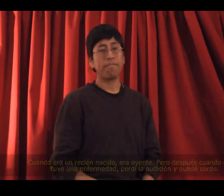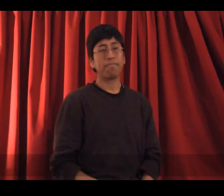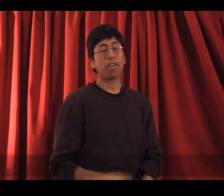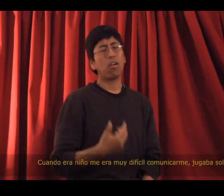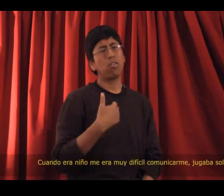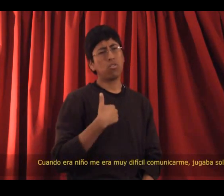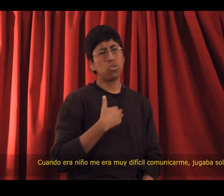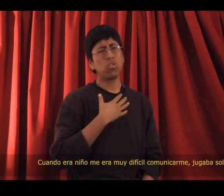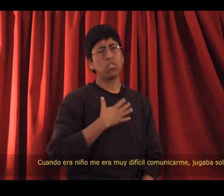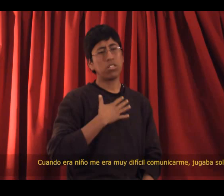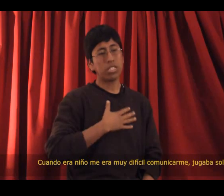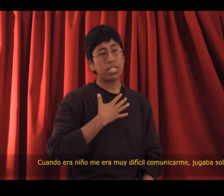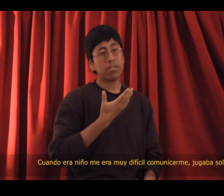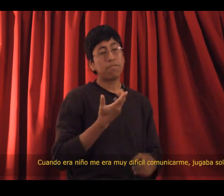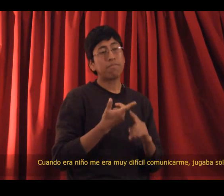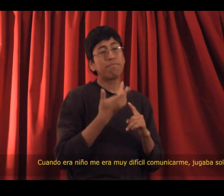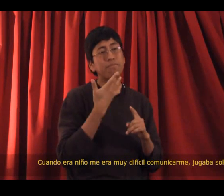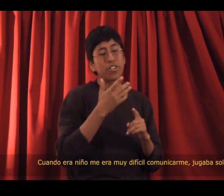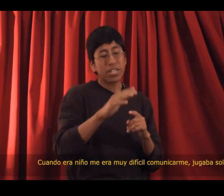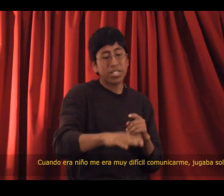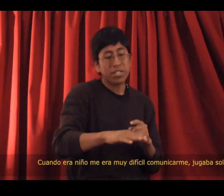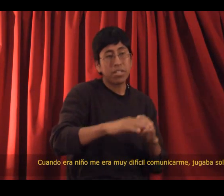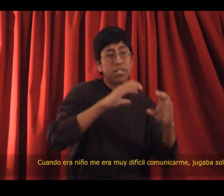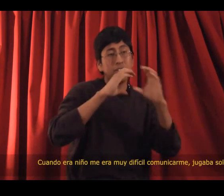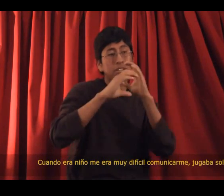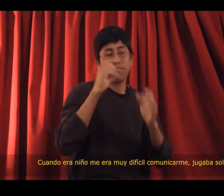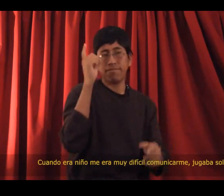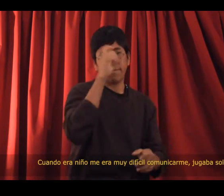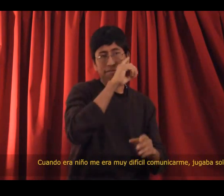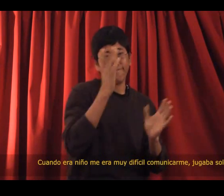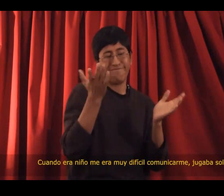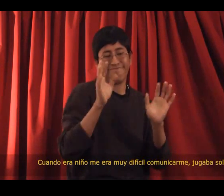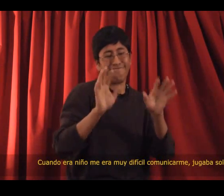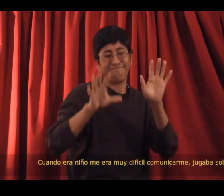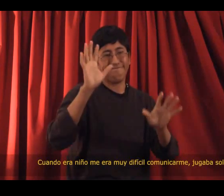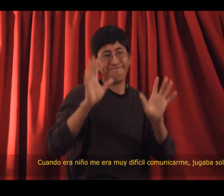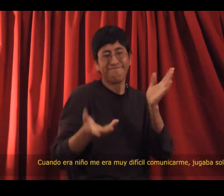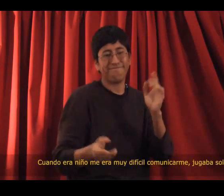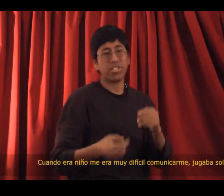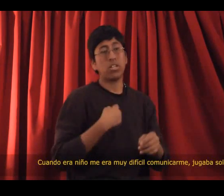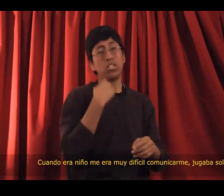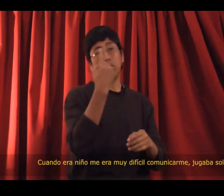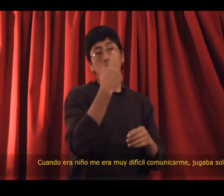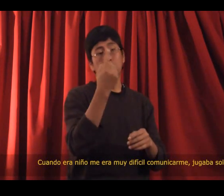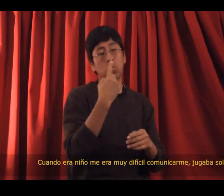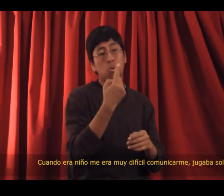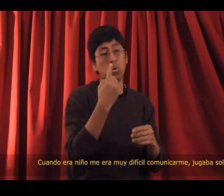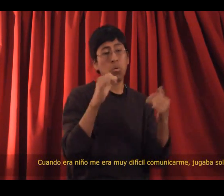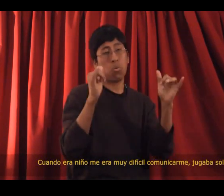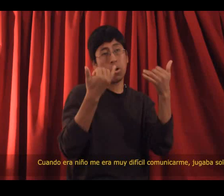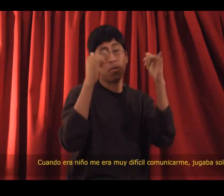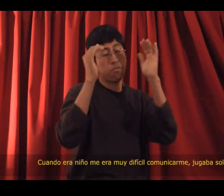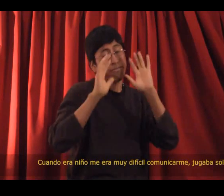When I was a child, it was very difficult to communicate. I played alone.